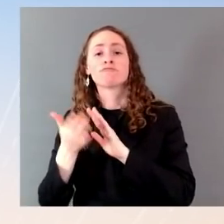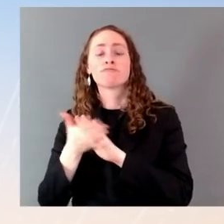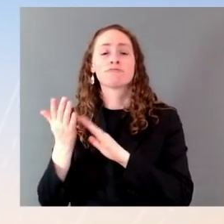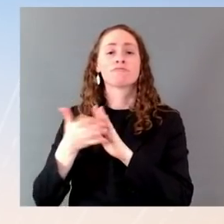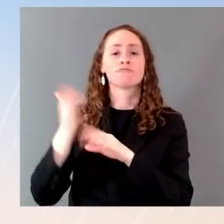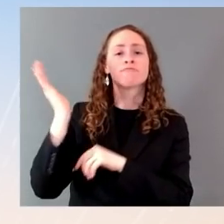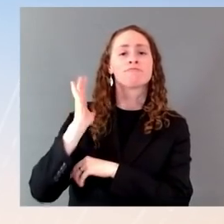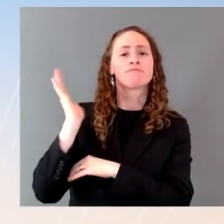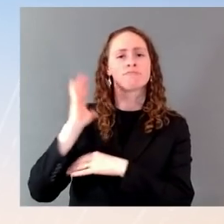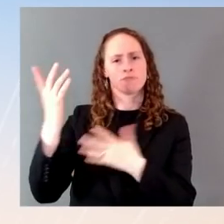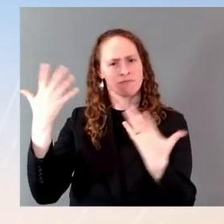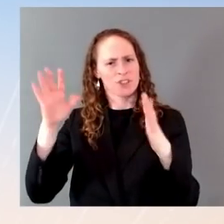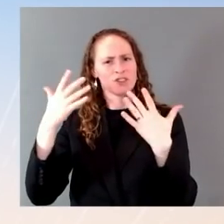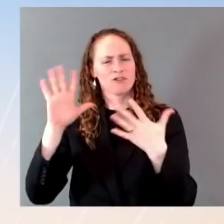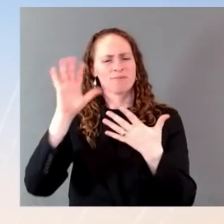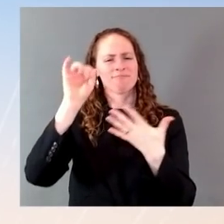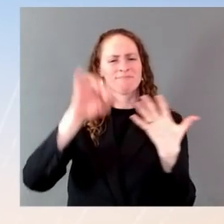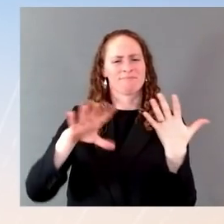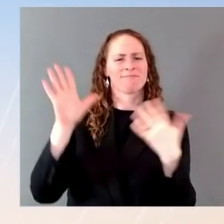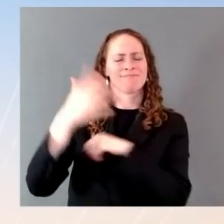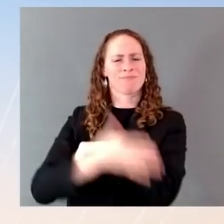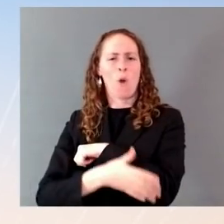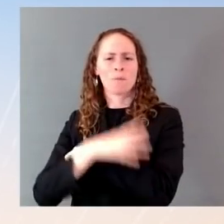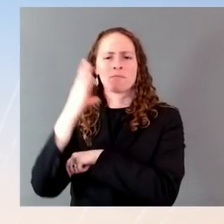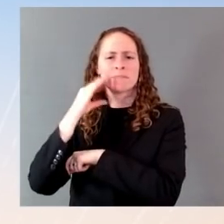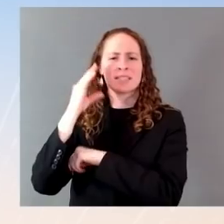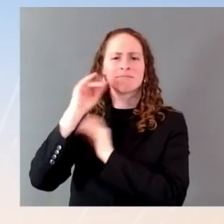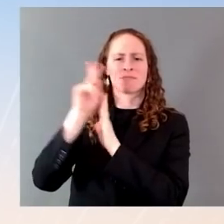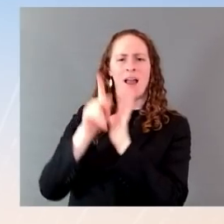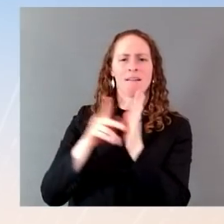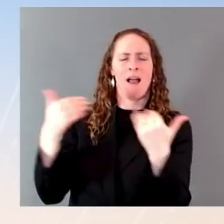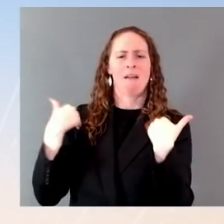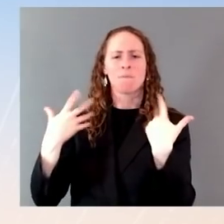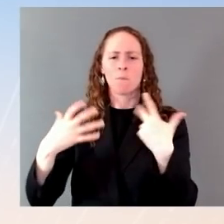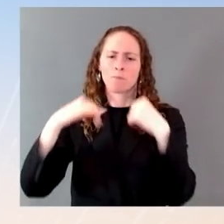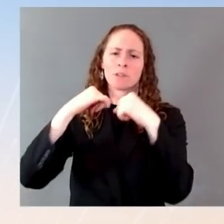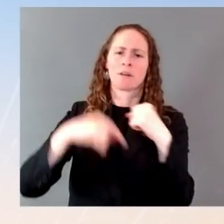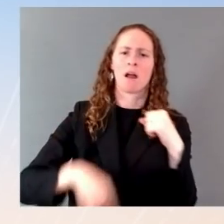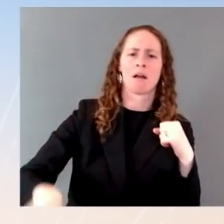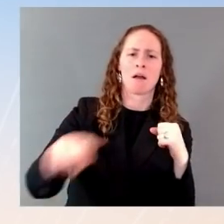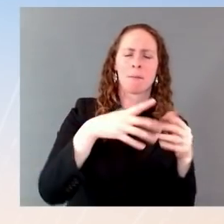to bring an end to a 20-year war that should have ended 10 years ago and to bring our troops home,